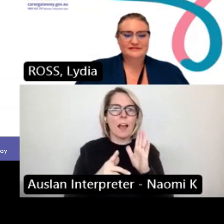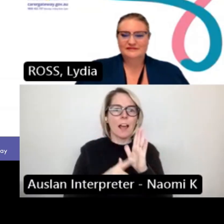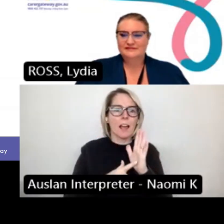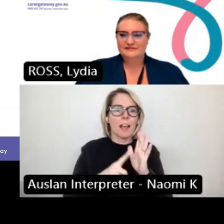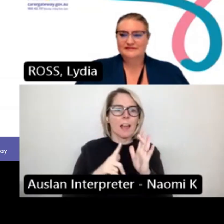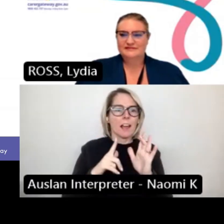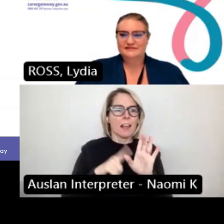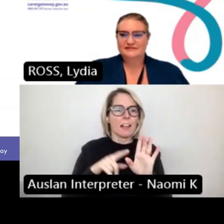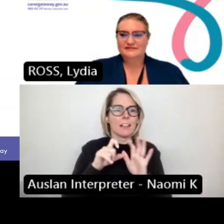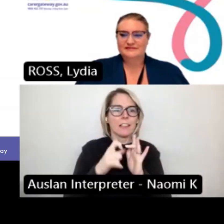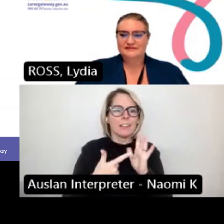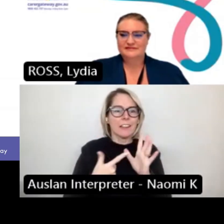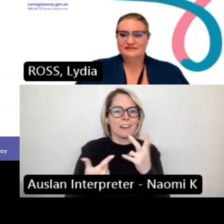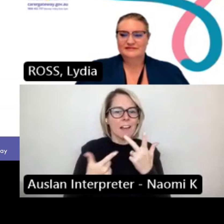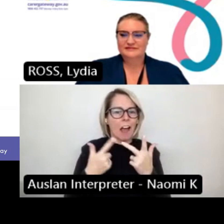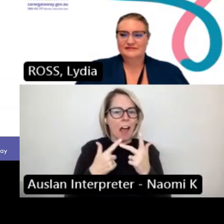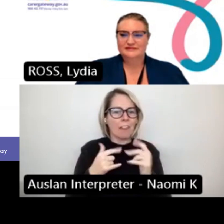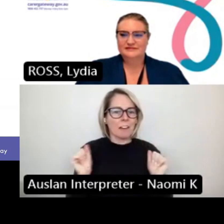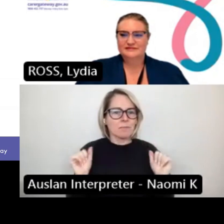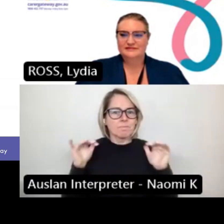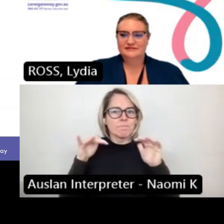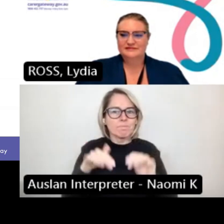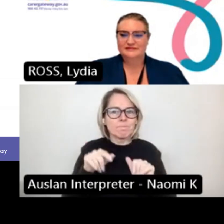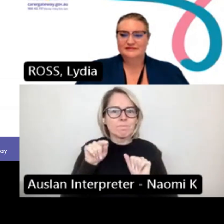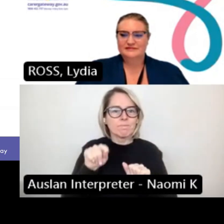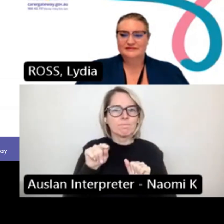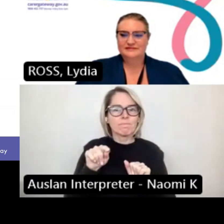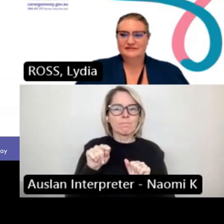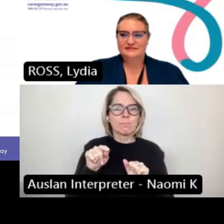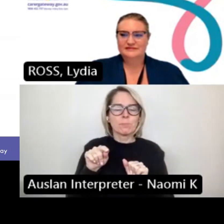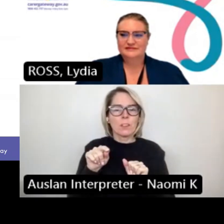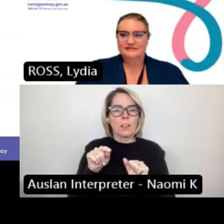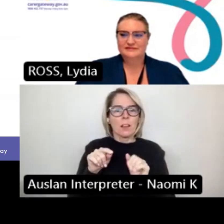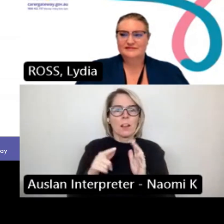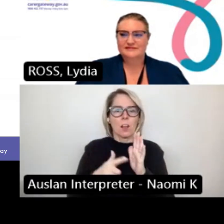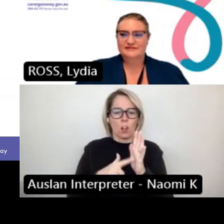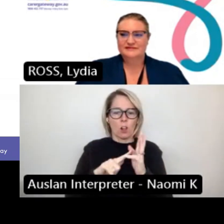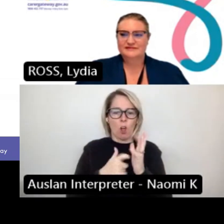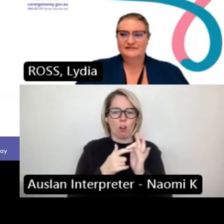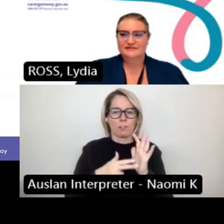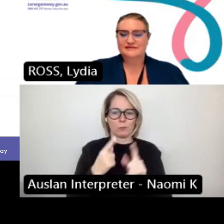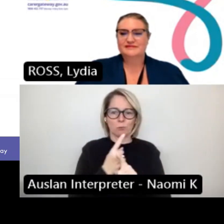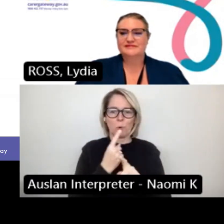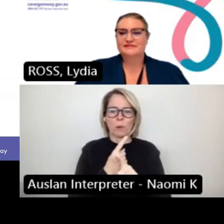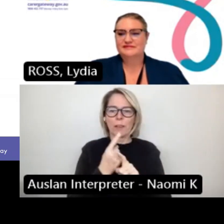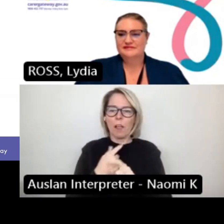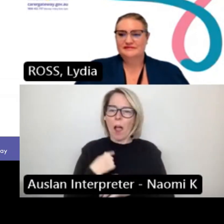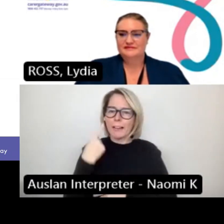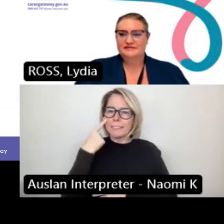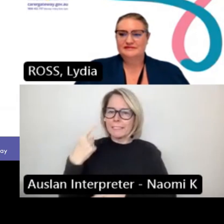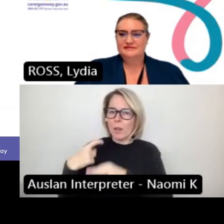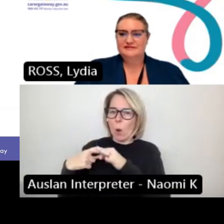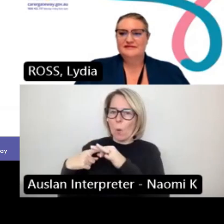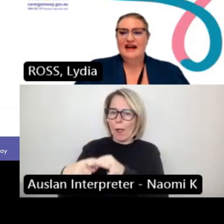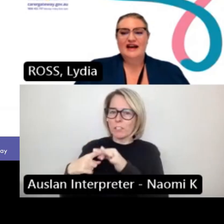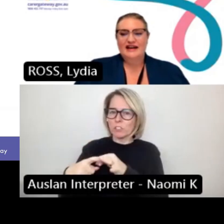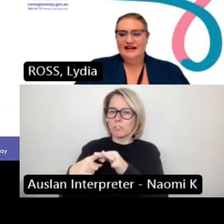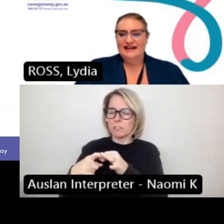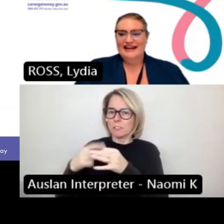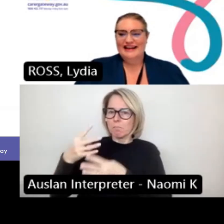It seems that some of the questions are just taking a minute to get through to Lydia. So I might read some of what we have coming through.